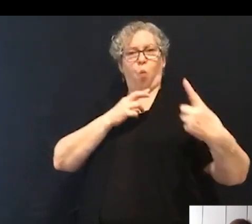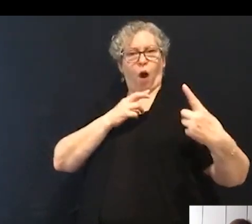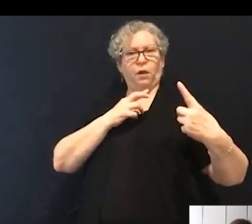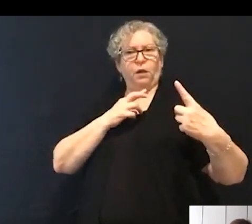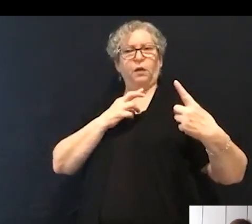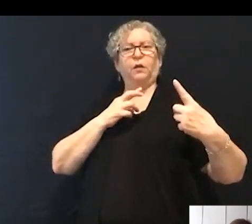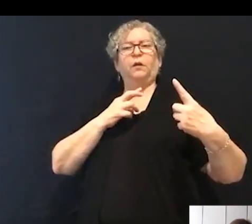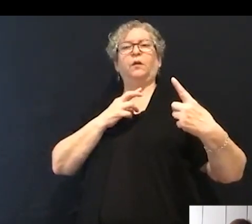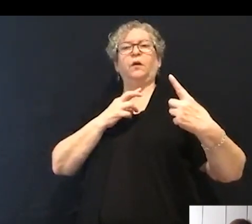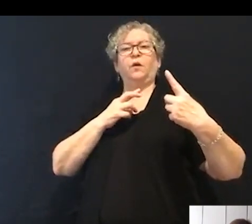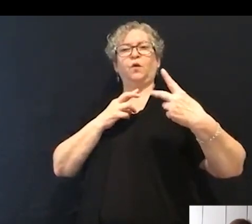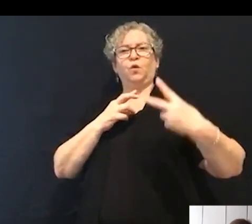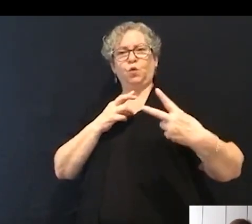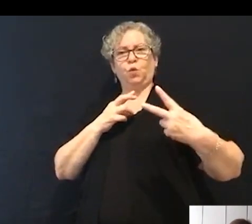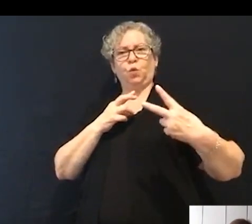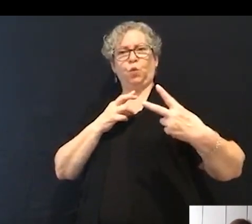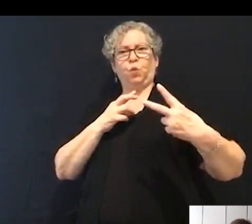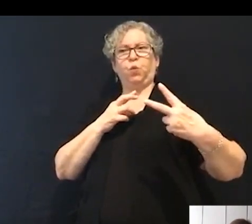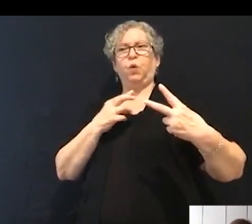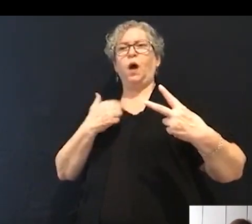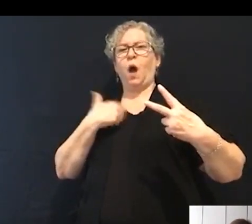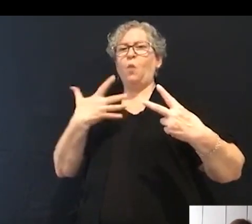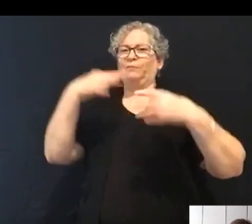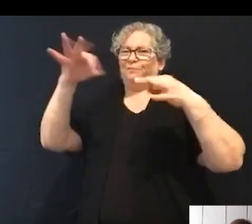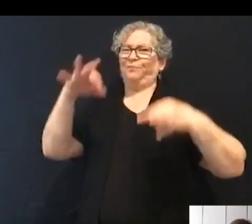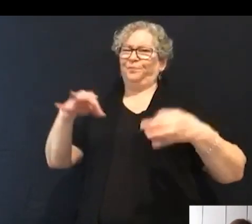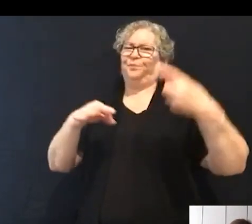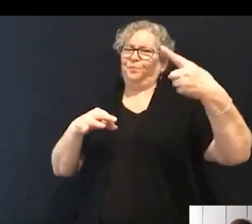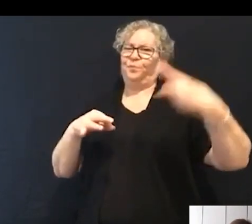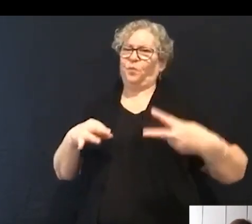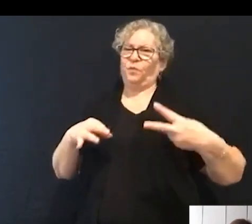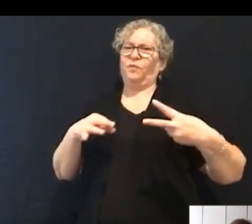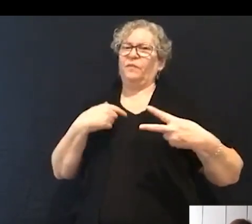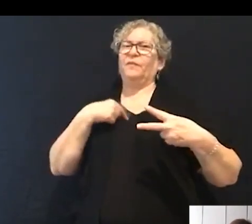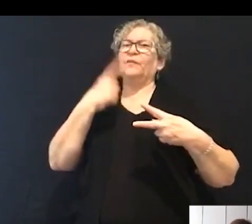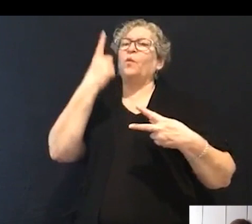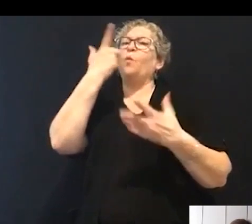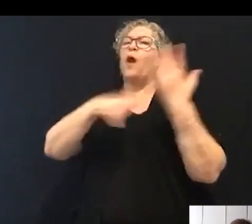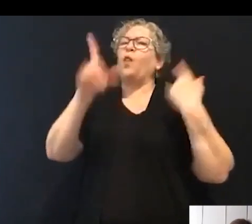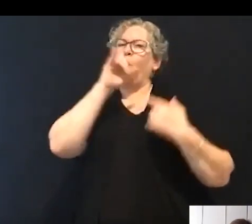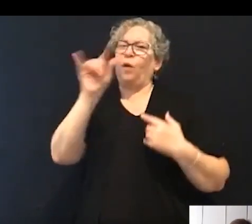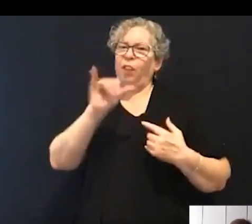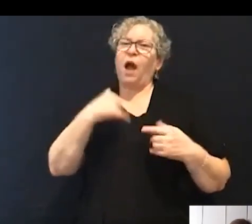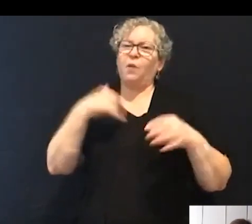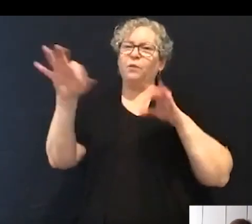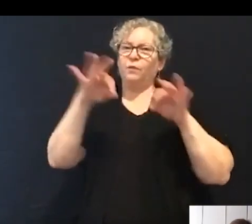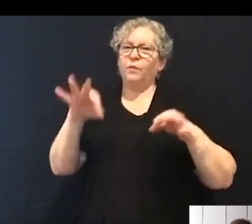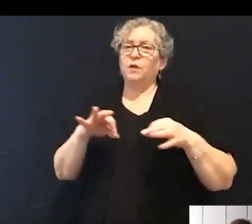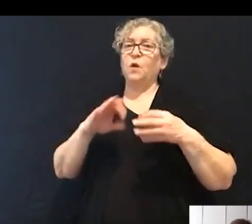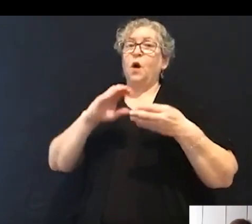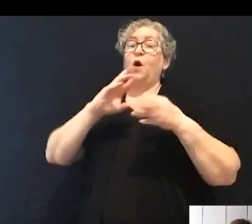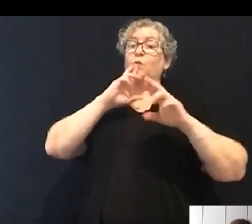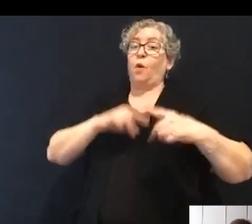And I want to guide you through the profiles. Responder One had a moderate visual impairment